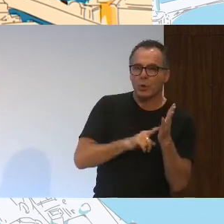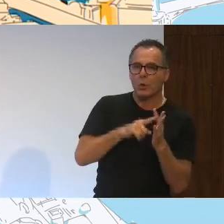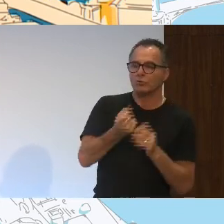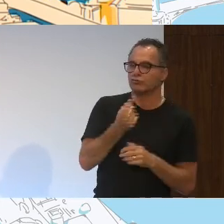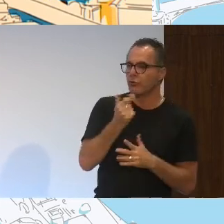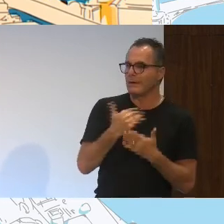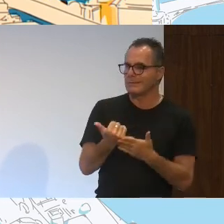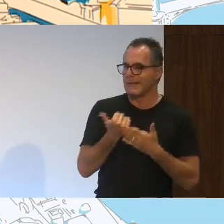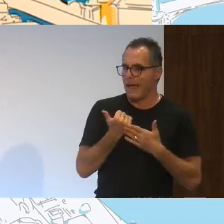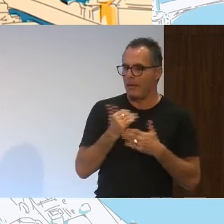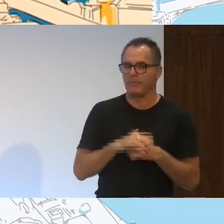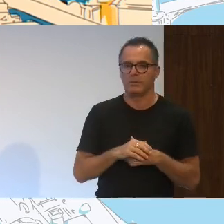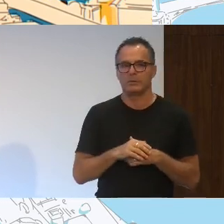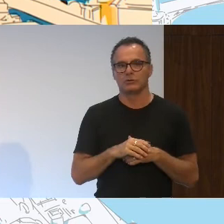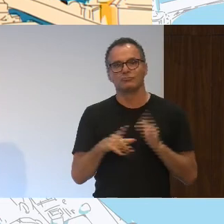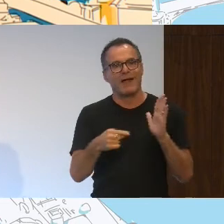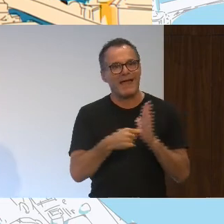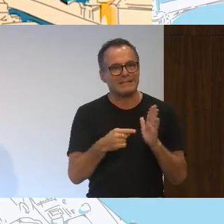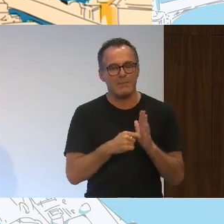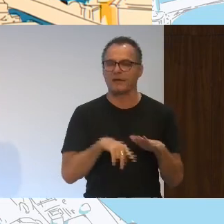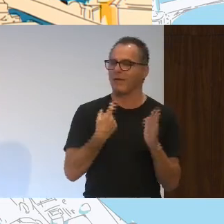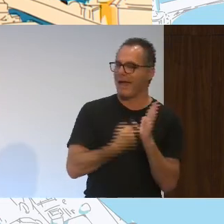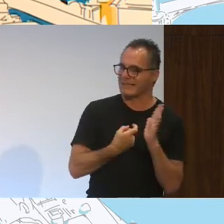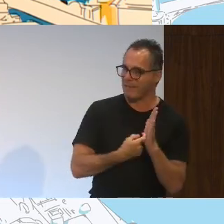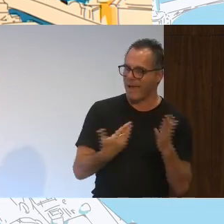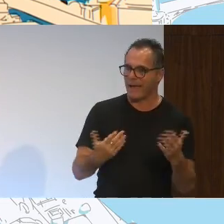Atogapan and Rimegepant was mentioned, I think earlier on.